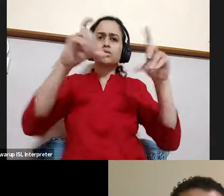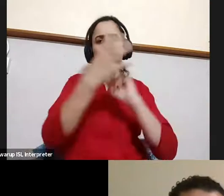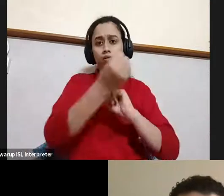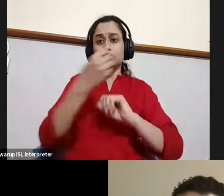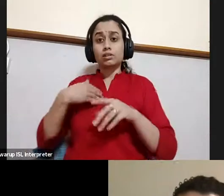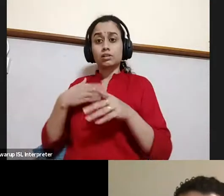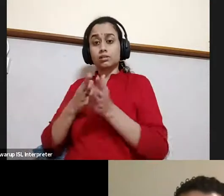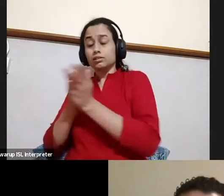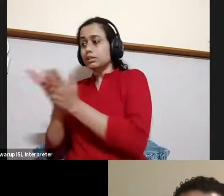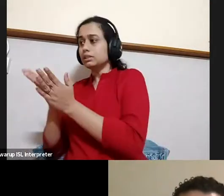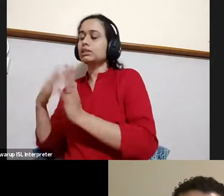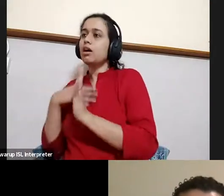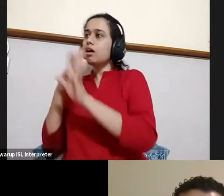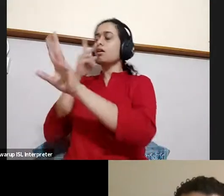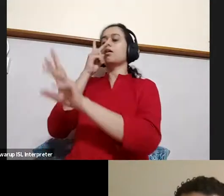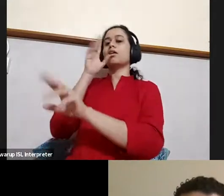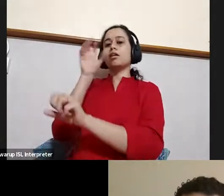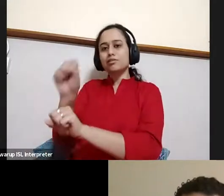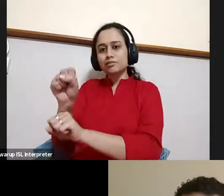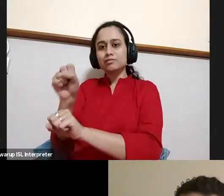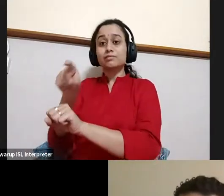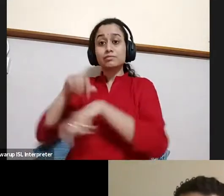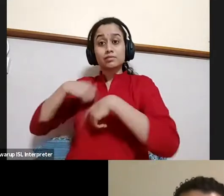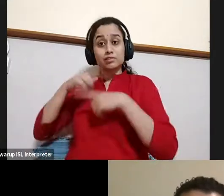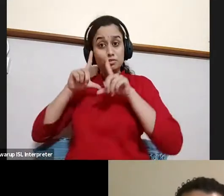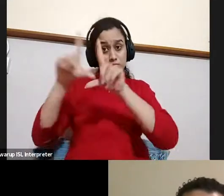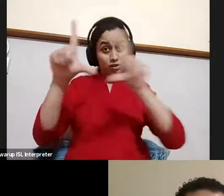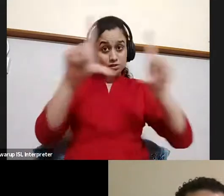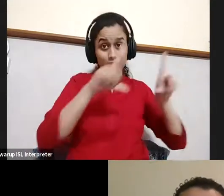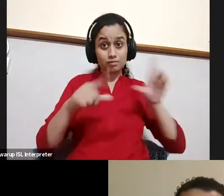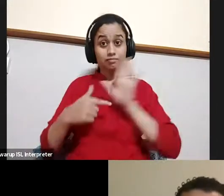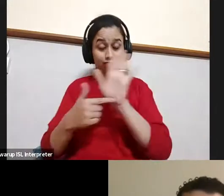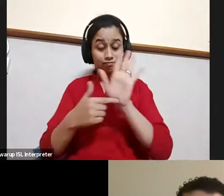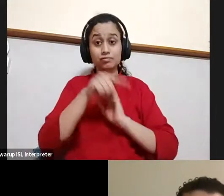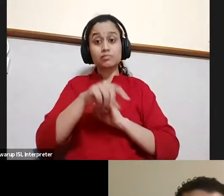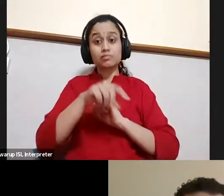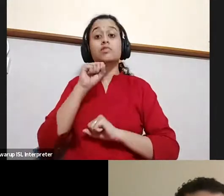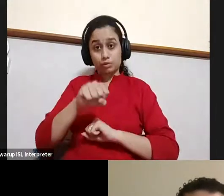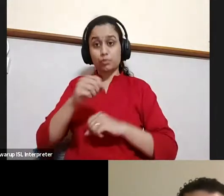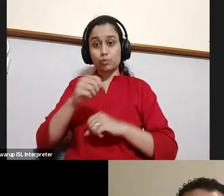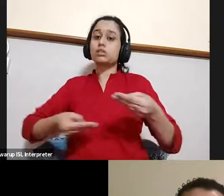away from when sort of presenting this exhibition the fact that it was a business and it did sort of